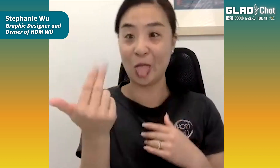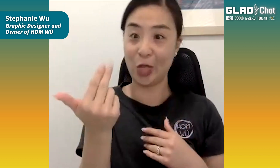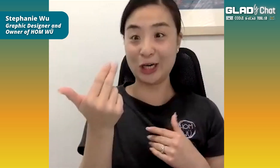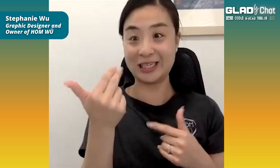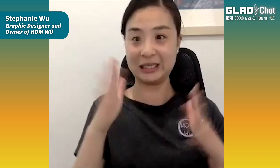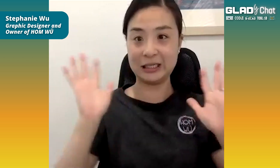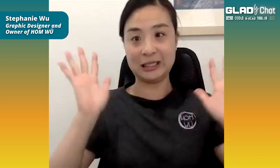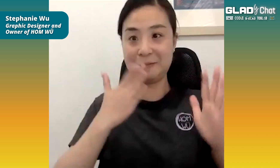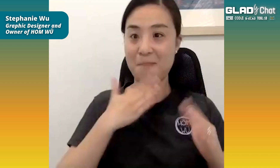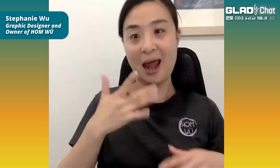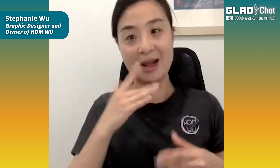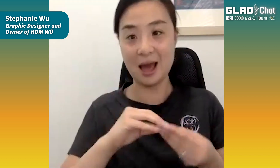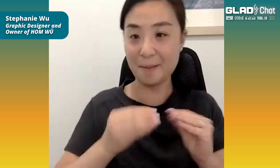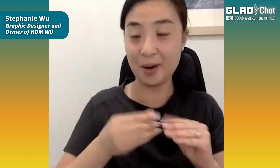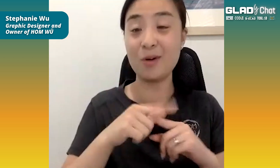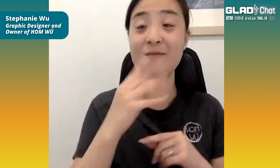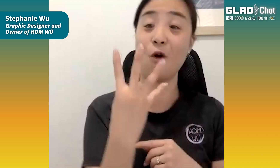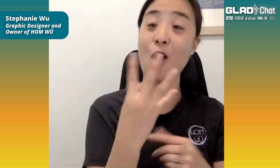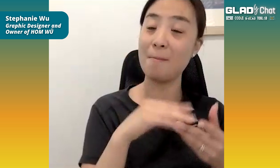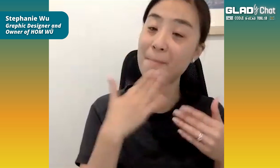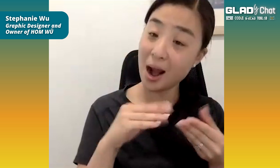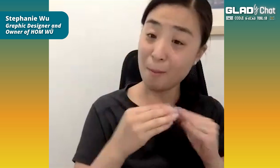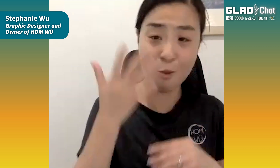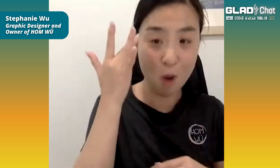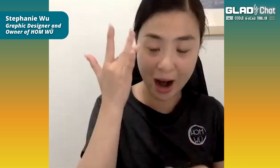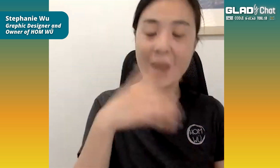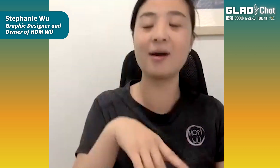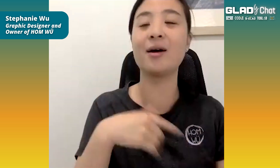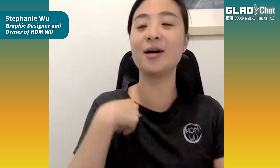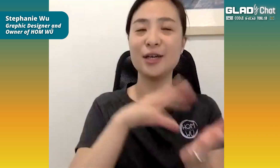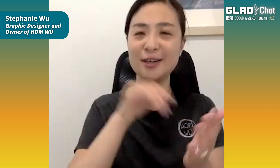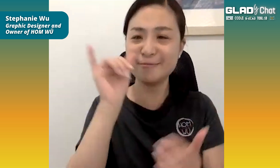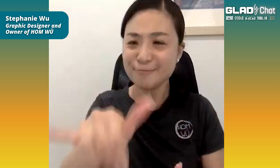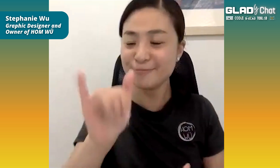with 13 as a bad luck number. [In Taiwan], I learned four is a bad luck number because